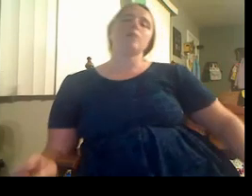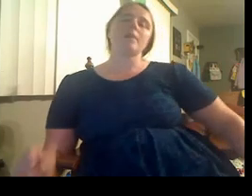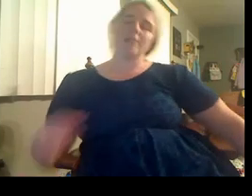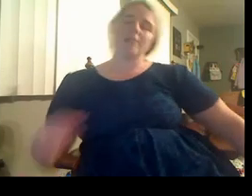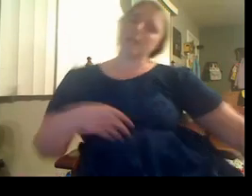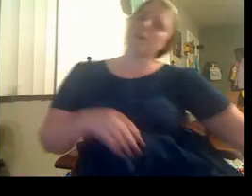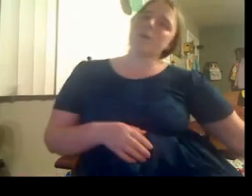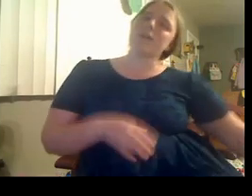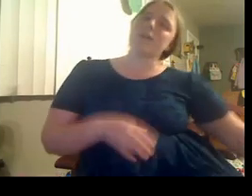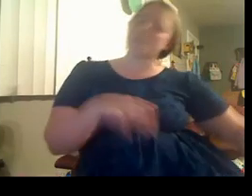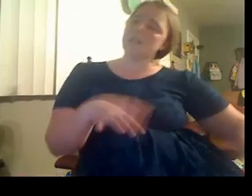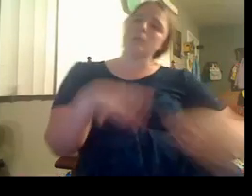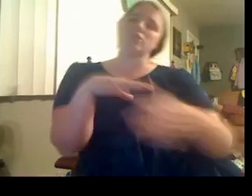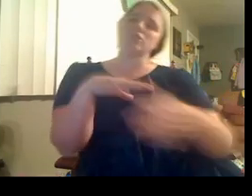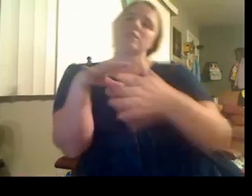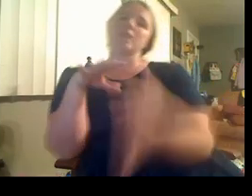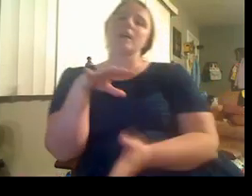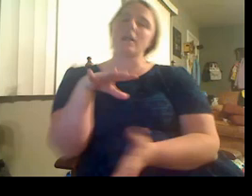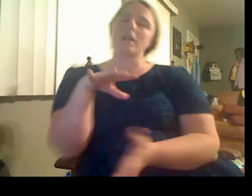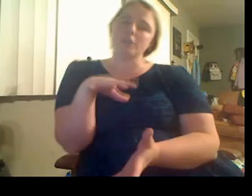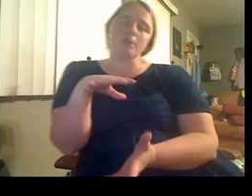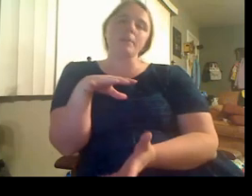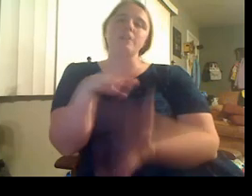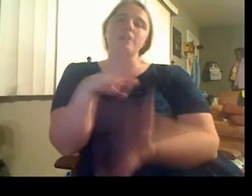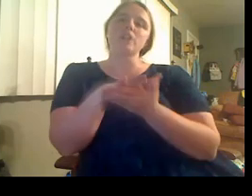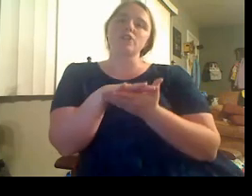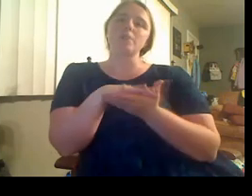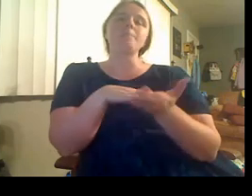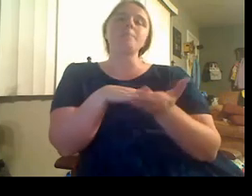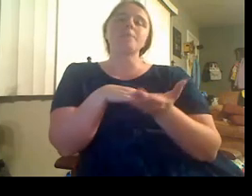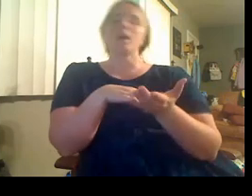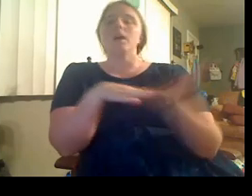So at the state level we have CDE which is the California Department of Education.